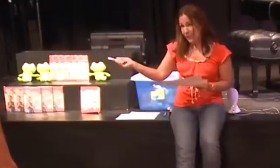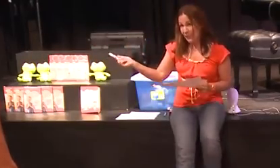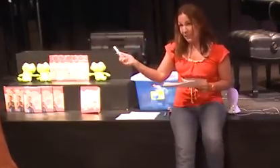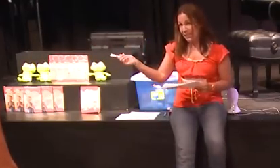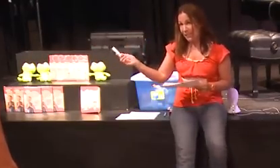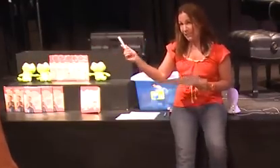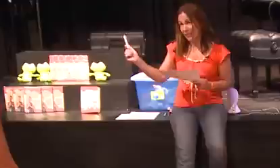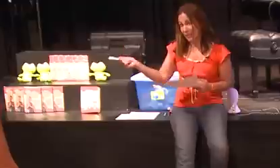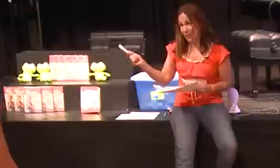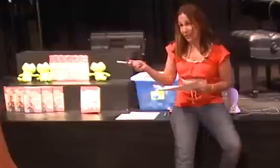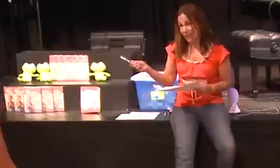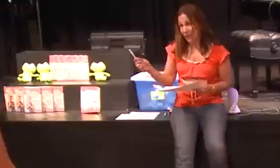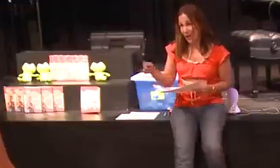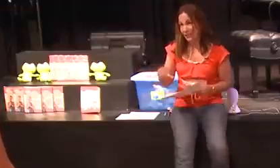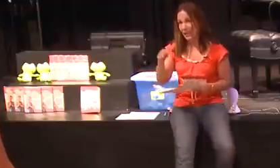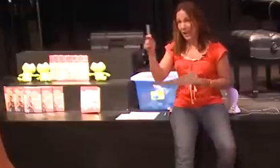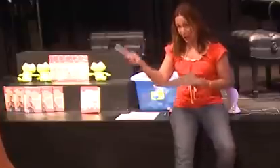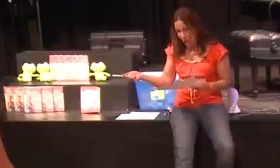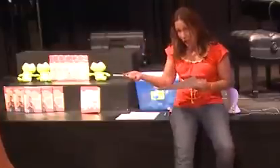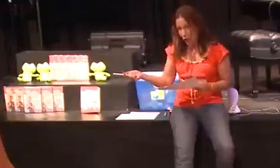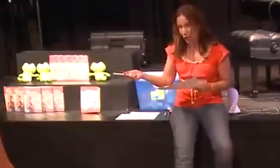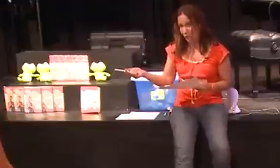This is the DVD and the CD and it's 10 additional. Yes.